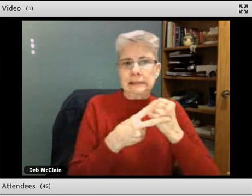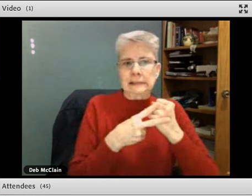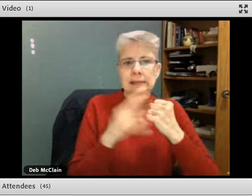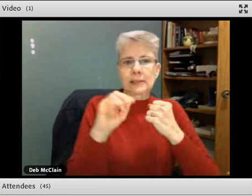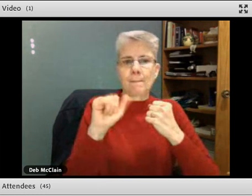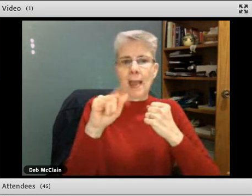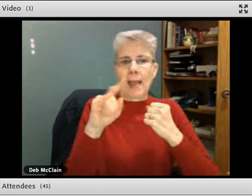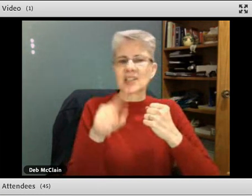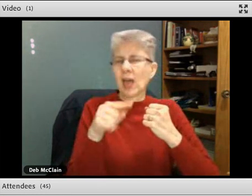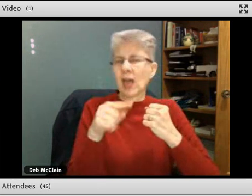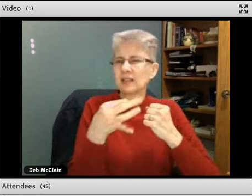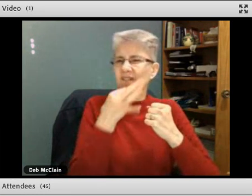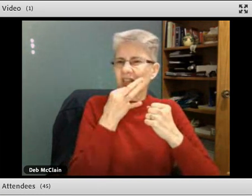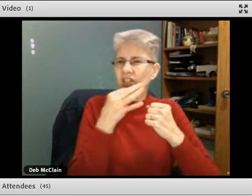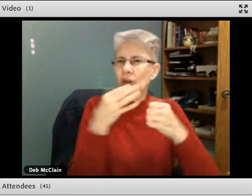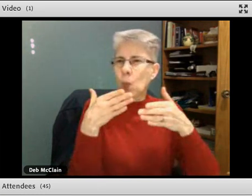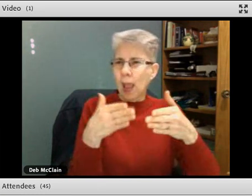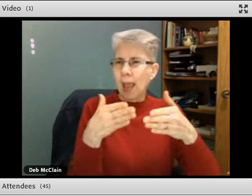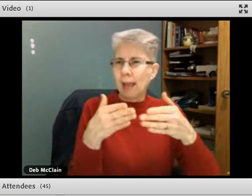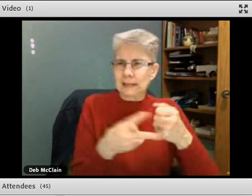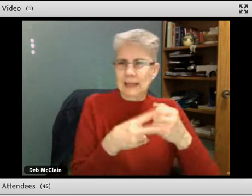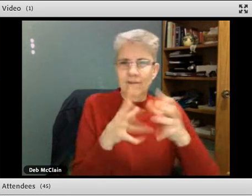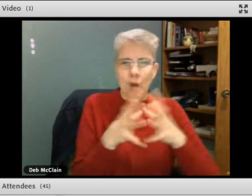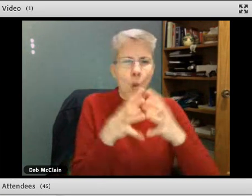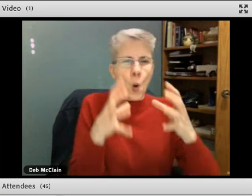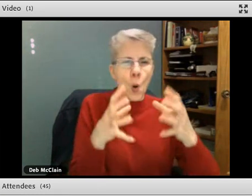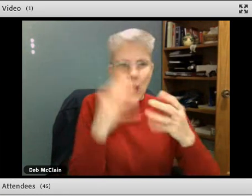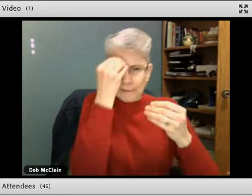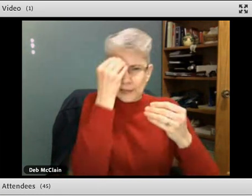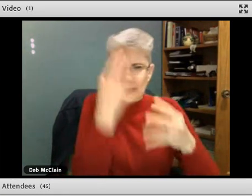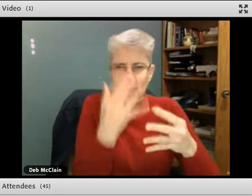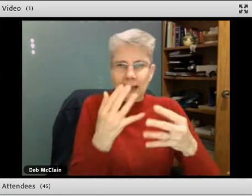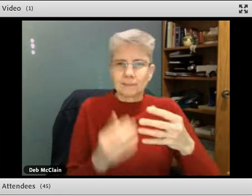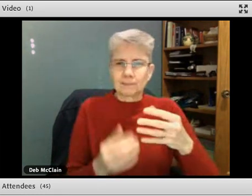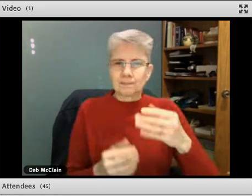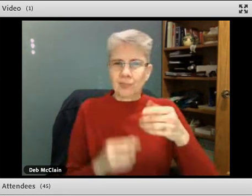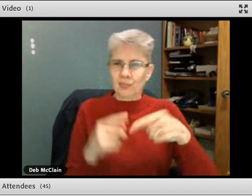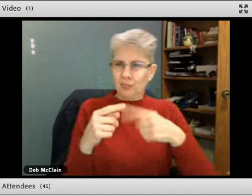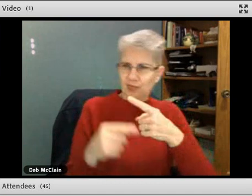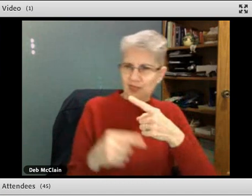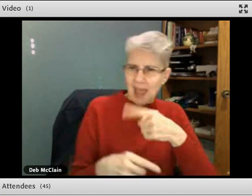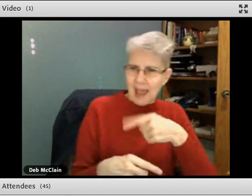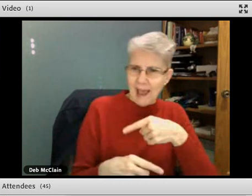of saving a whole lot of data. And so you have -- I'm going to talk more about what these specific fields are,